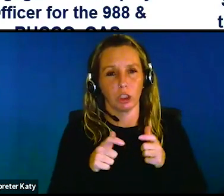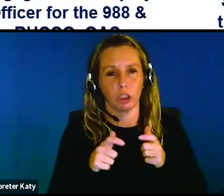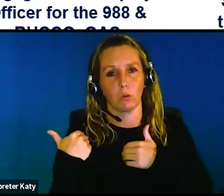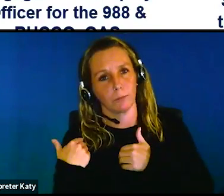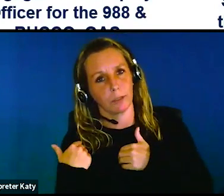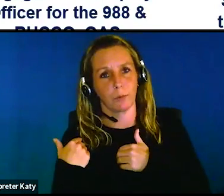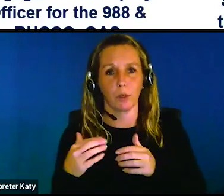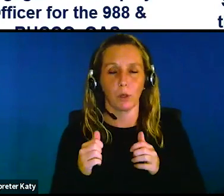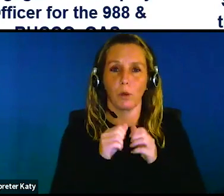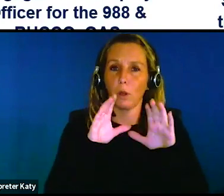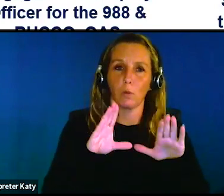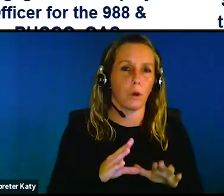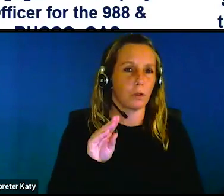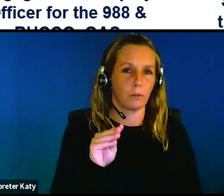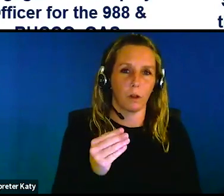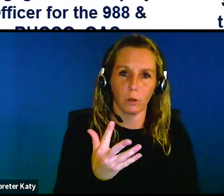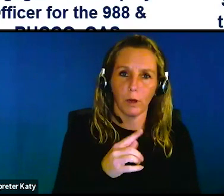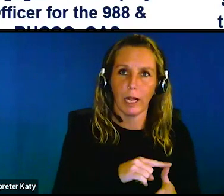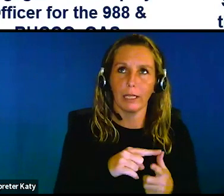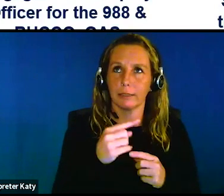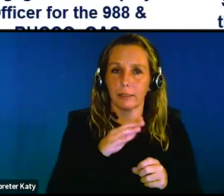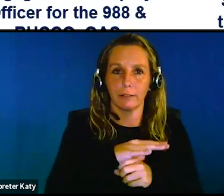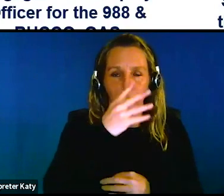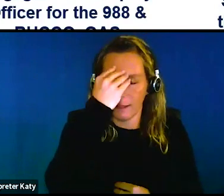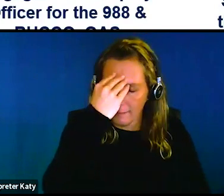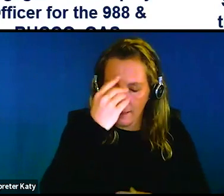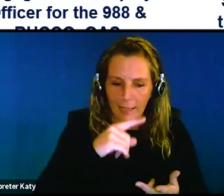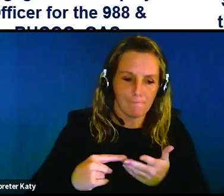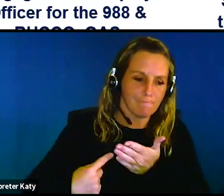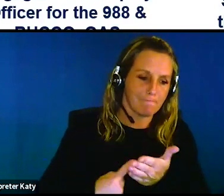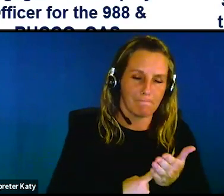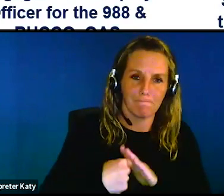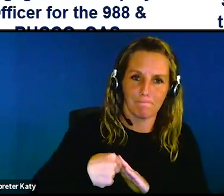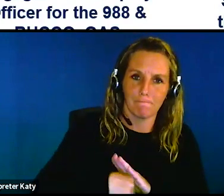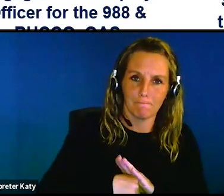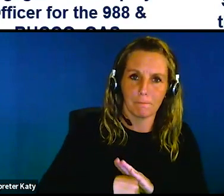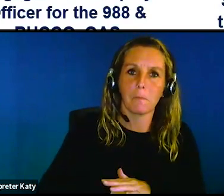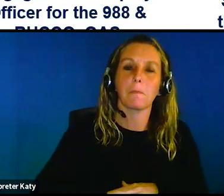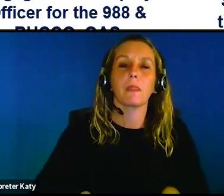grace and thoughtfulness and deliberation. And I also applaud them